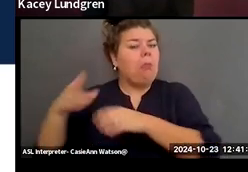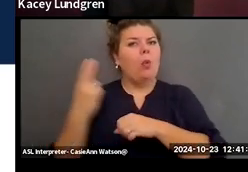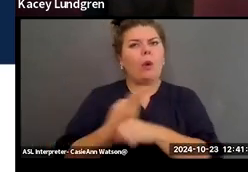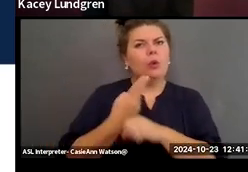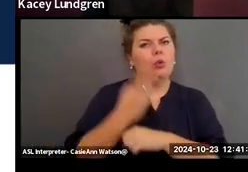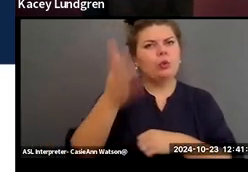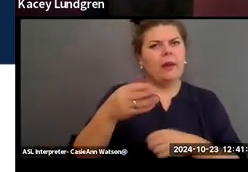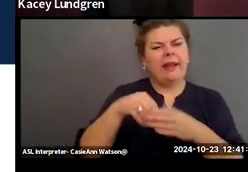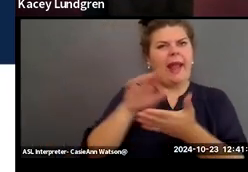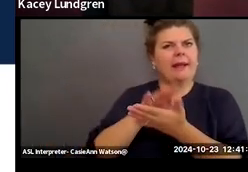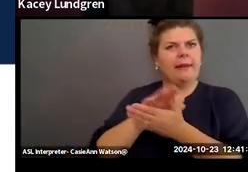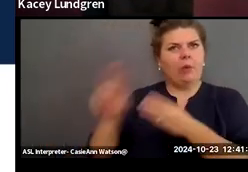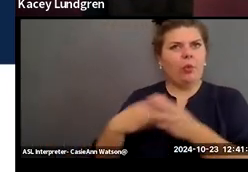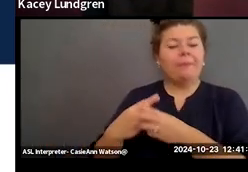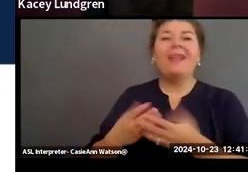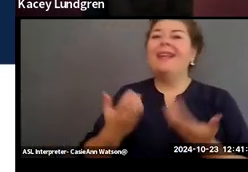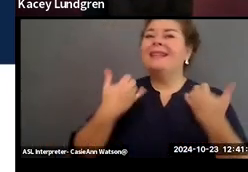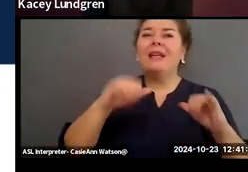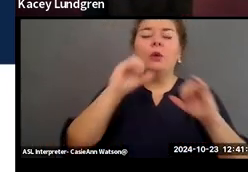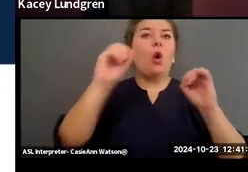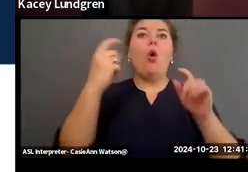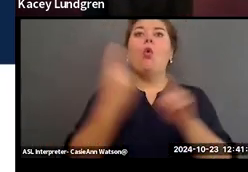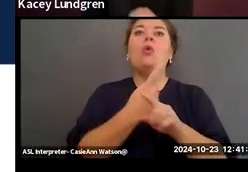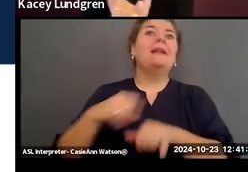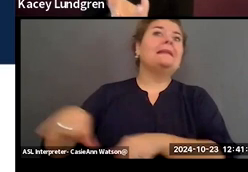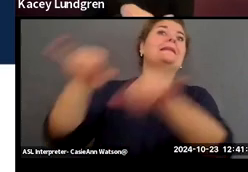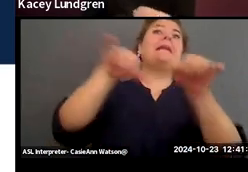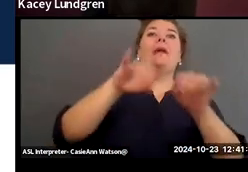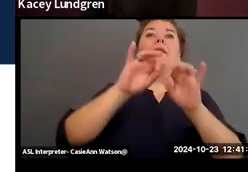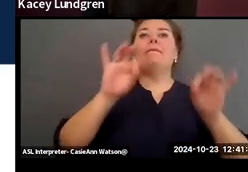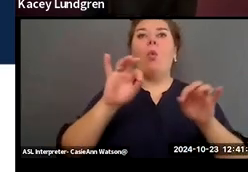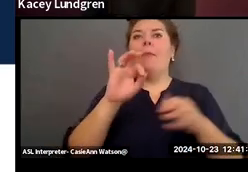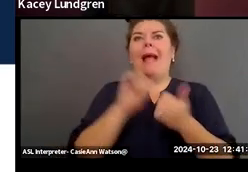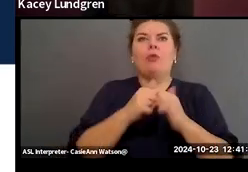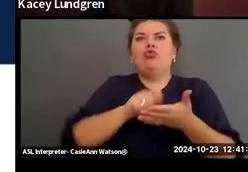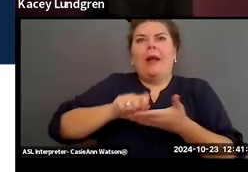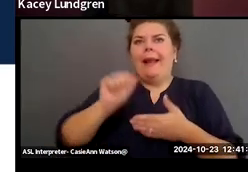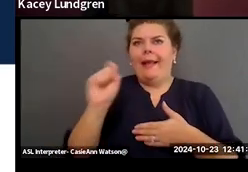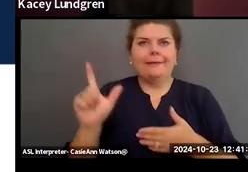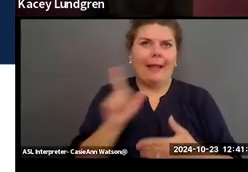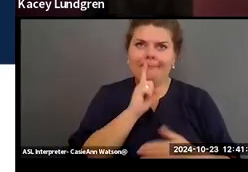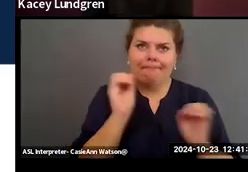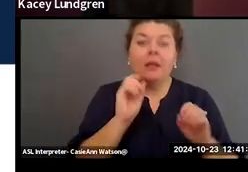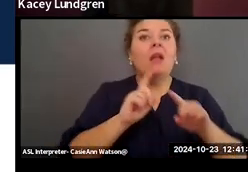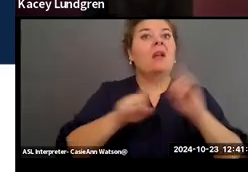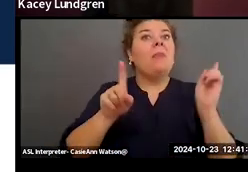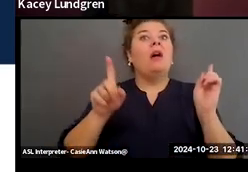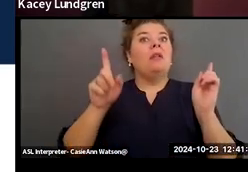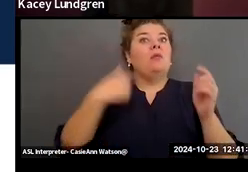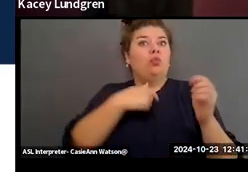There is still no standardized written form of ASL. Pictured here are some of the other attempts at creating one.